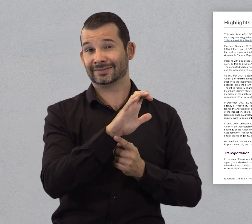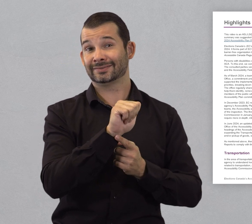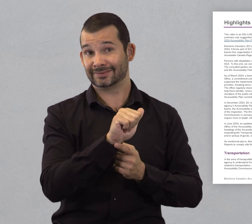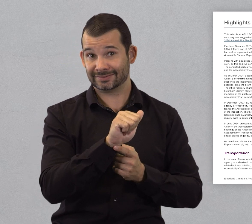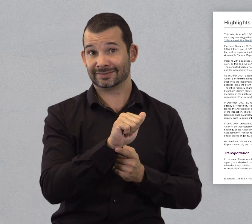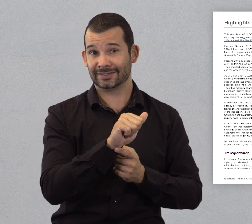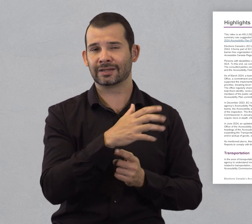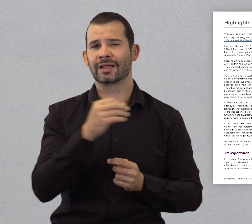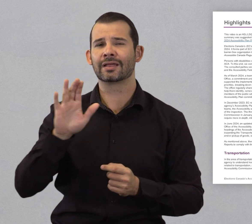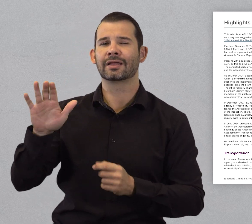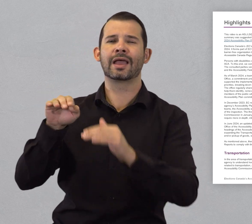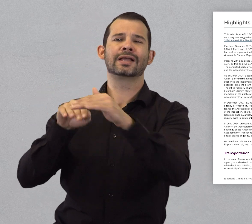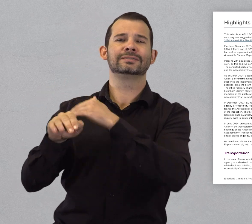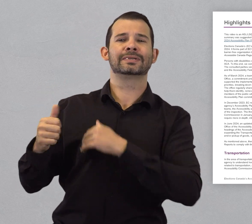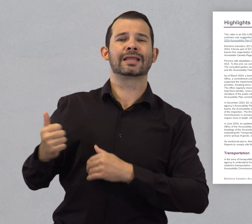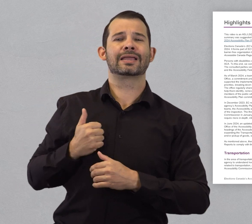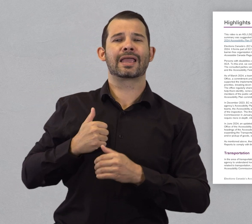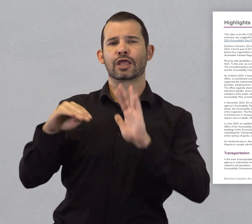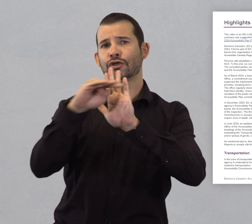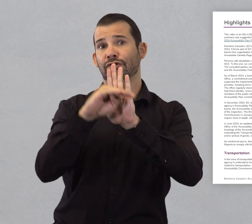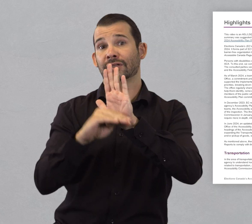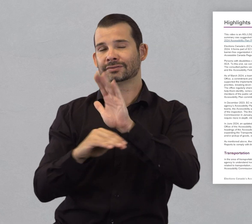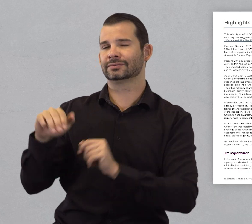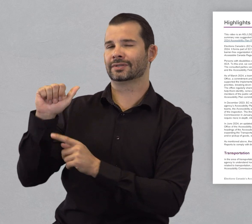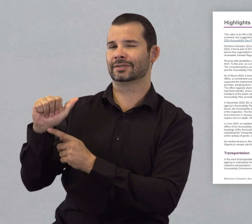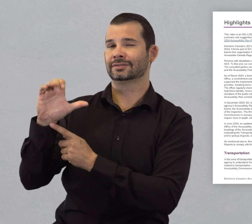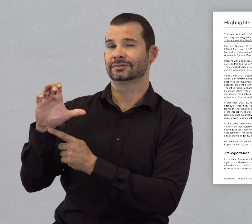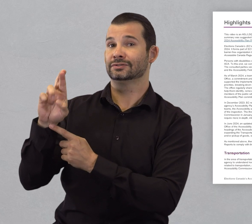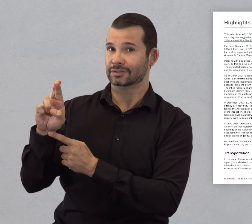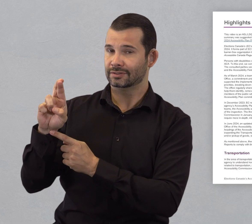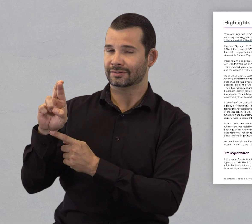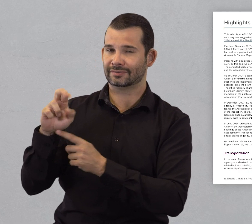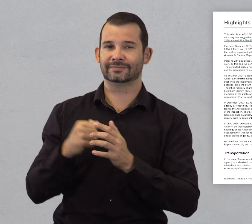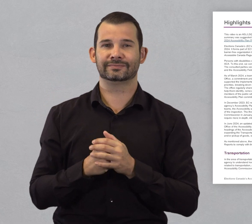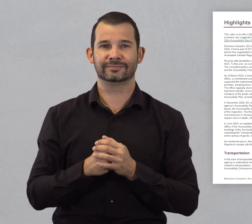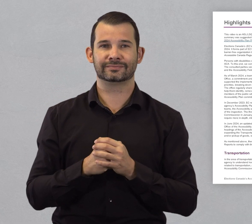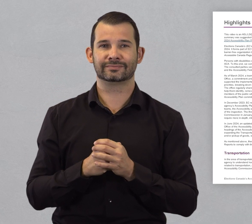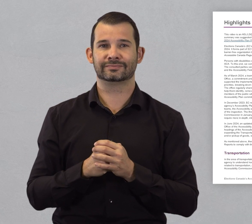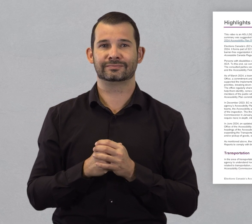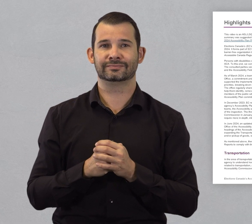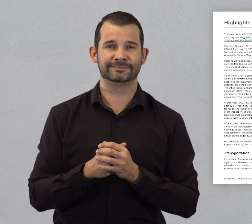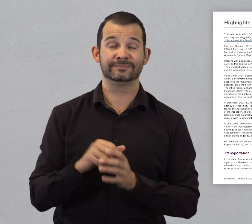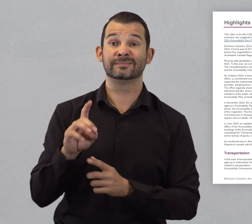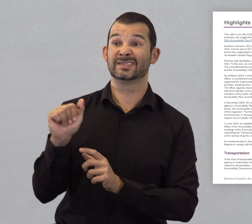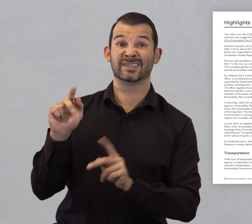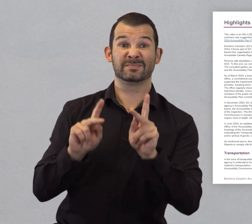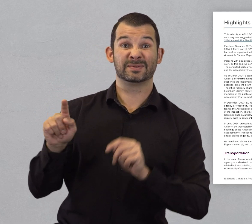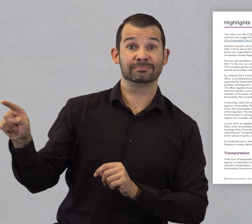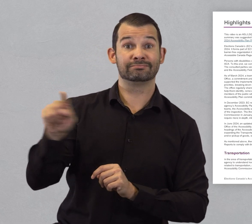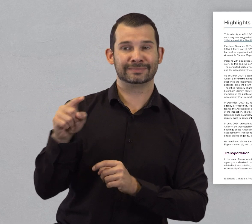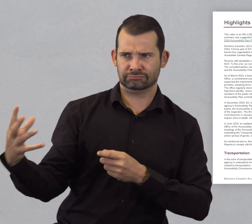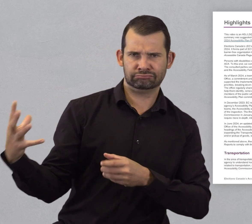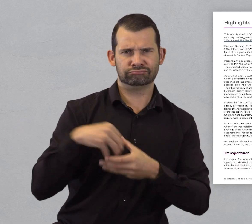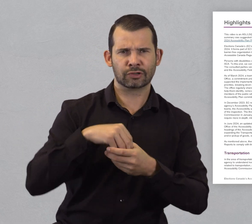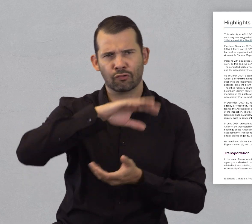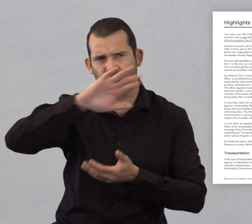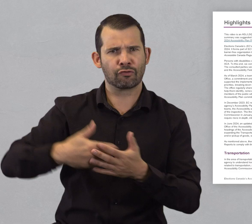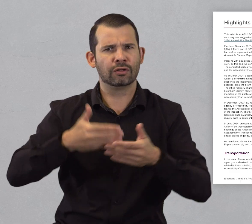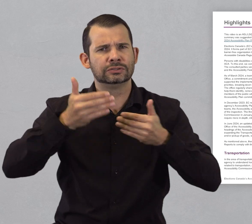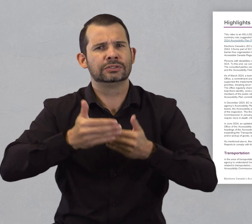(ACA) and Accessible Canada Regulations (ACR). Persons with disabilities were involved at all